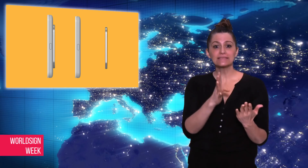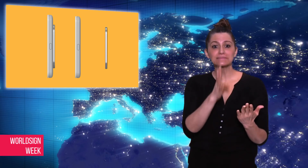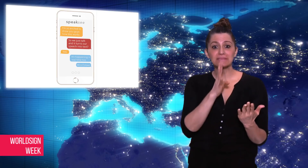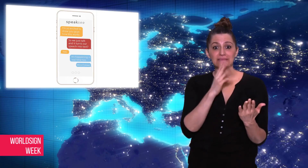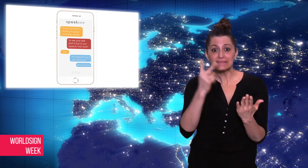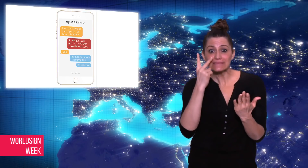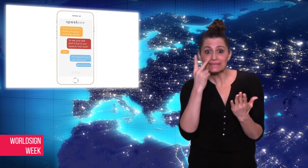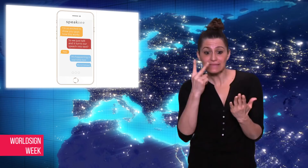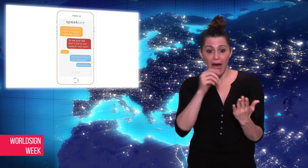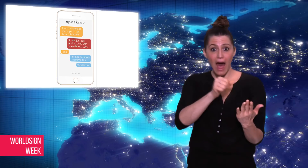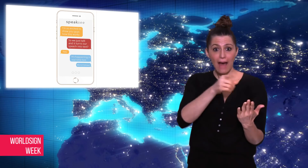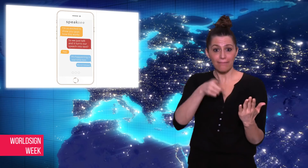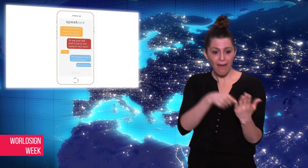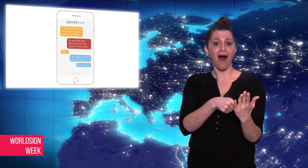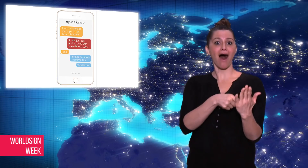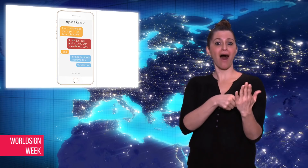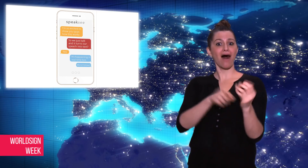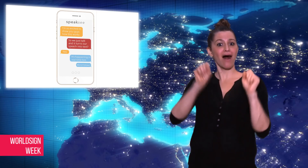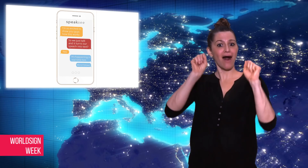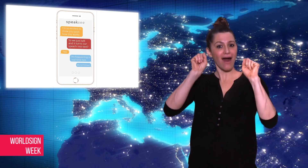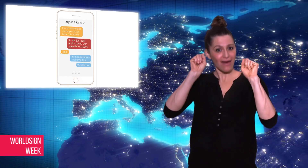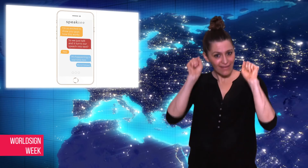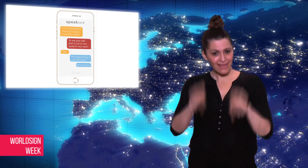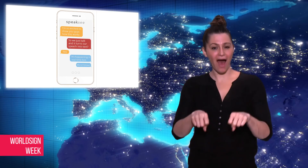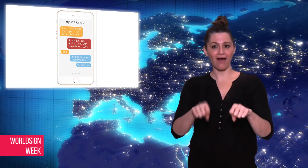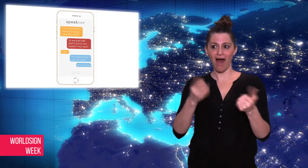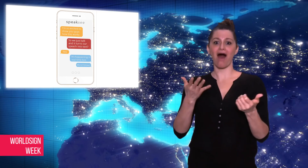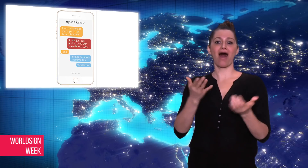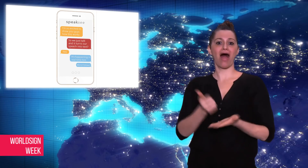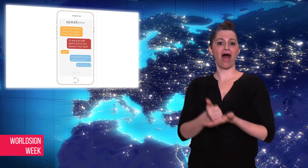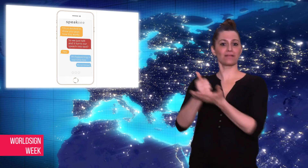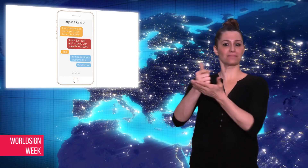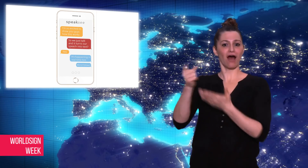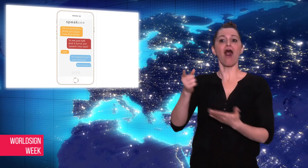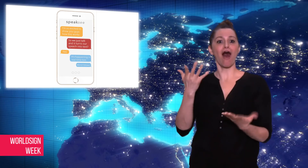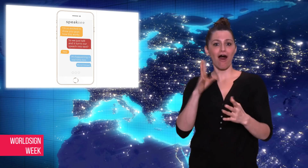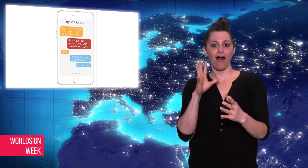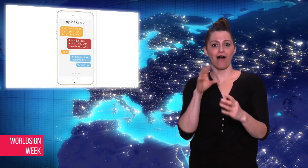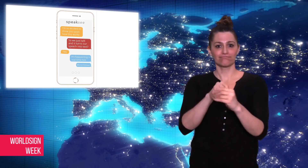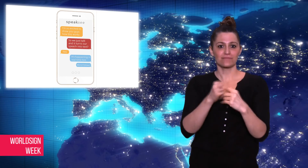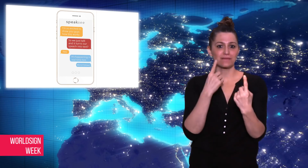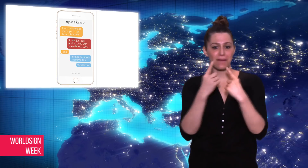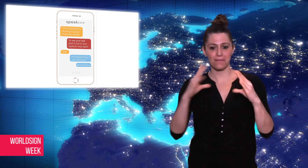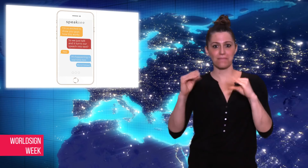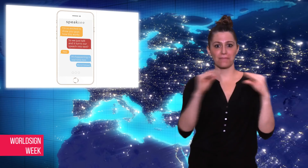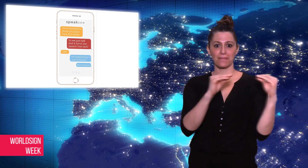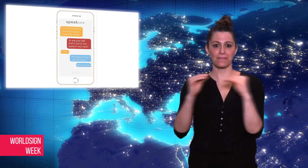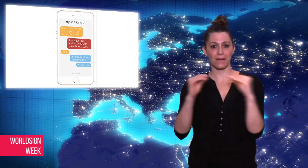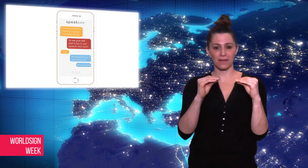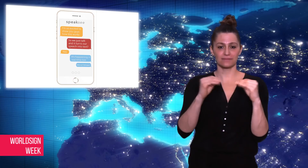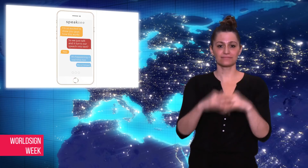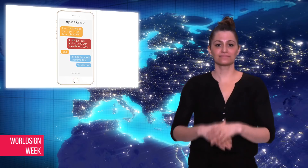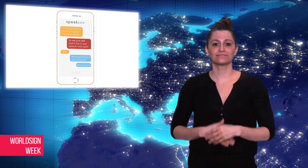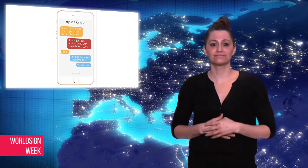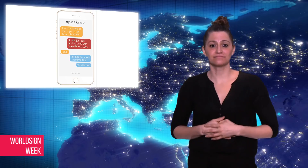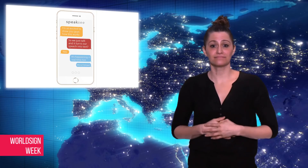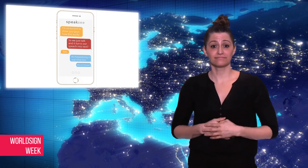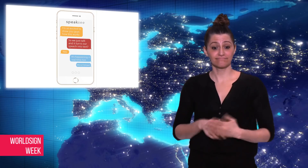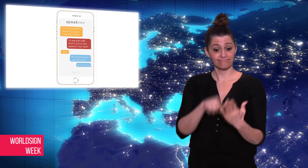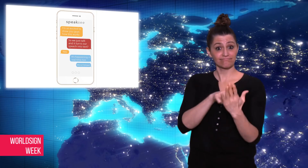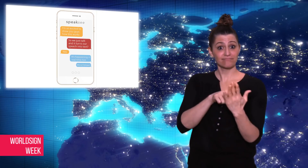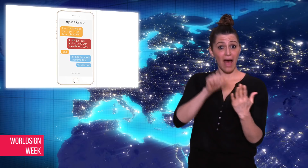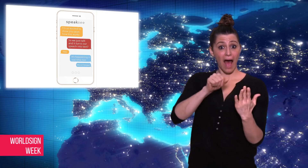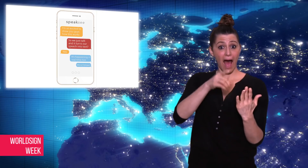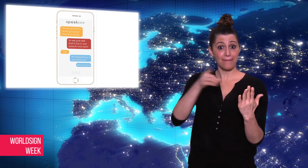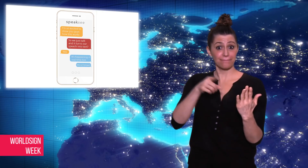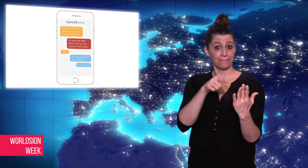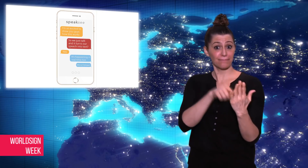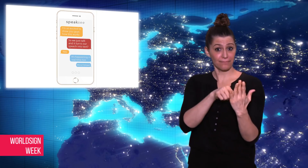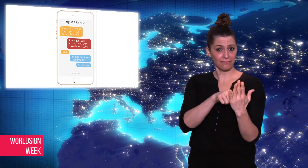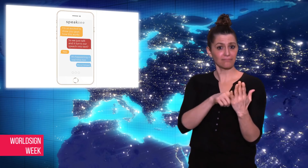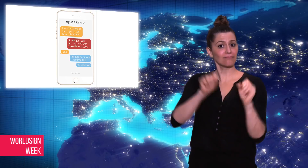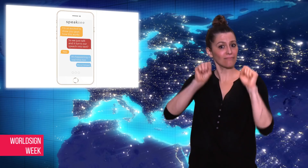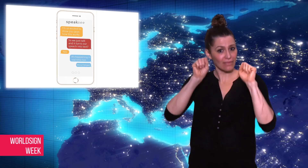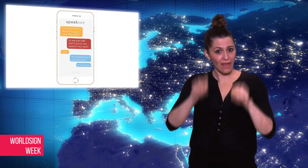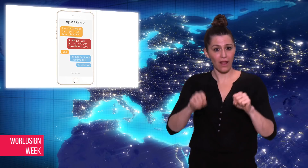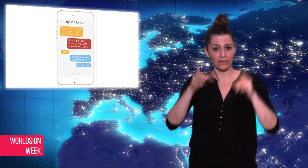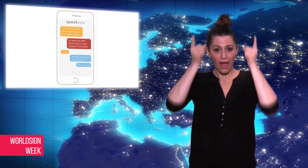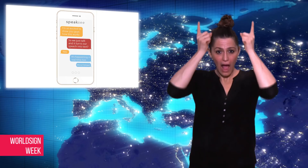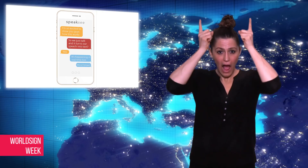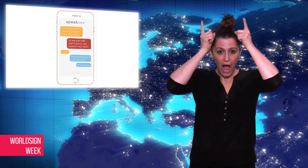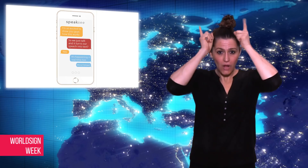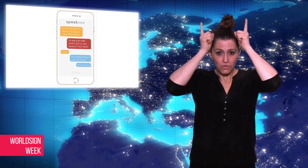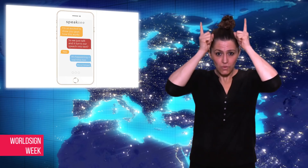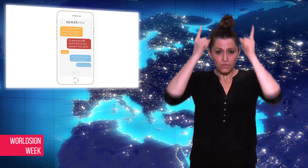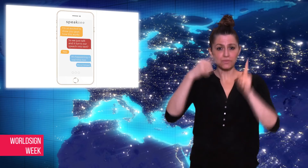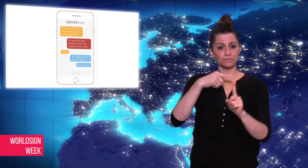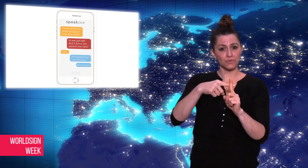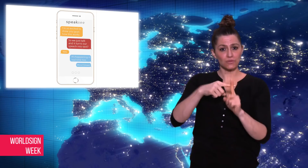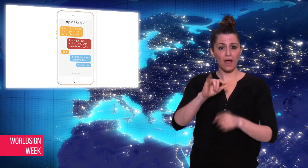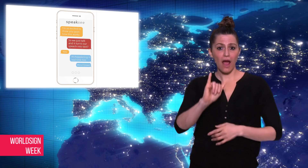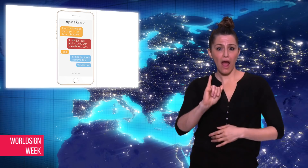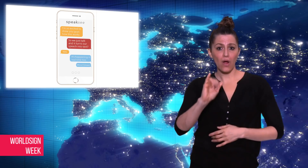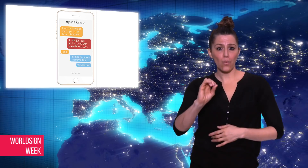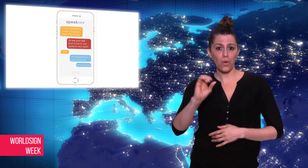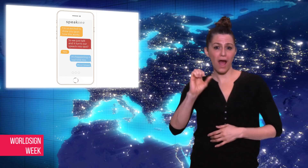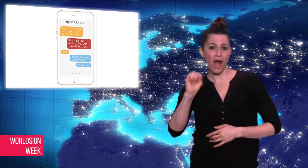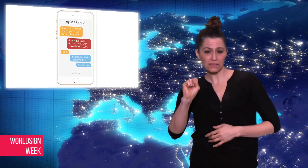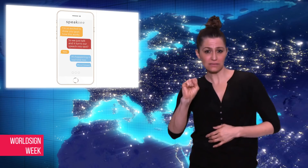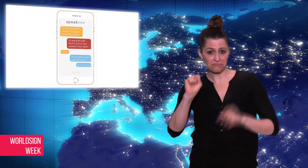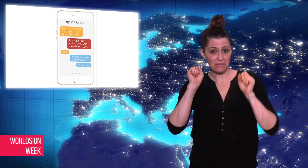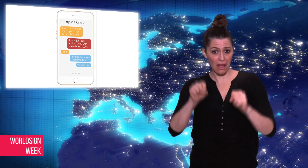SpeakSee works with both Android and iOS operating systems,